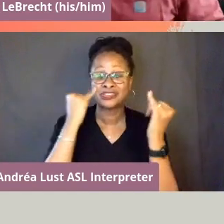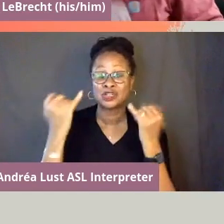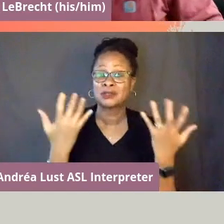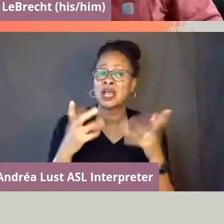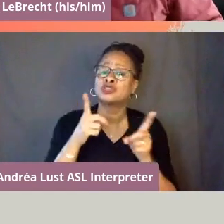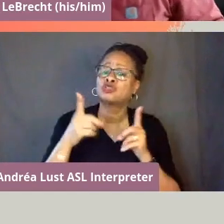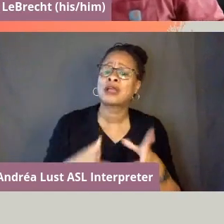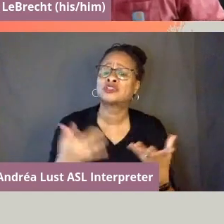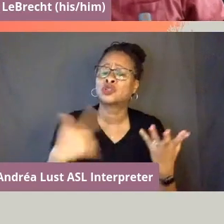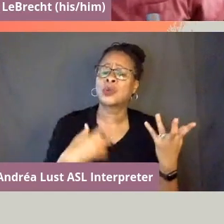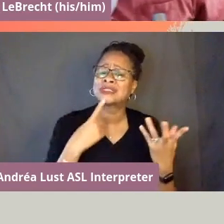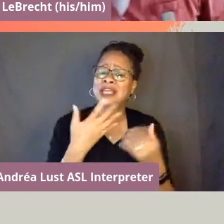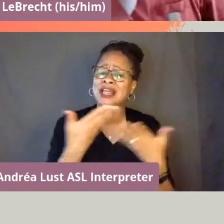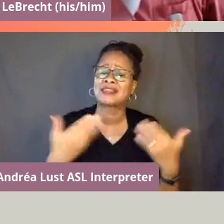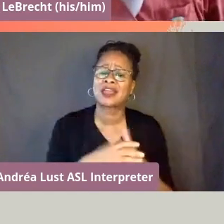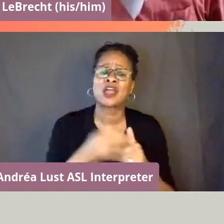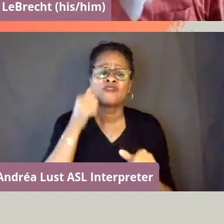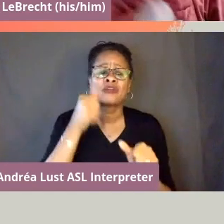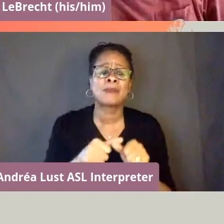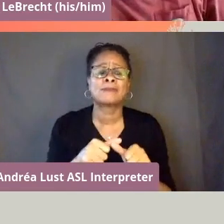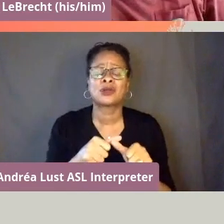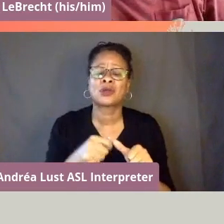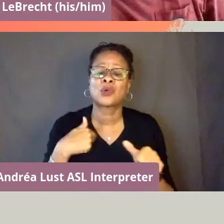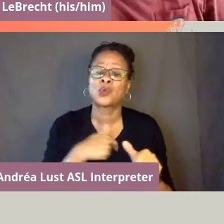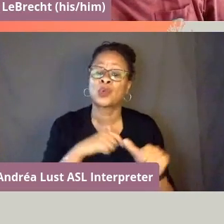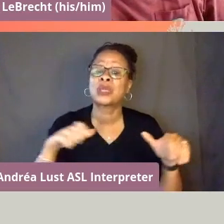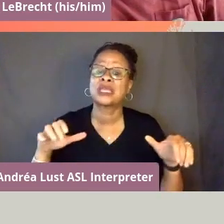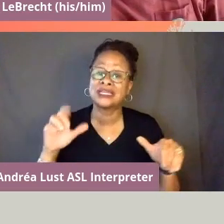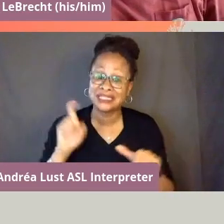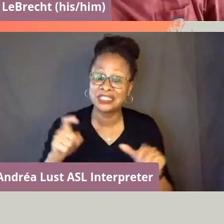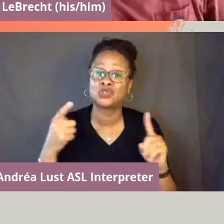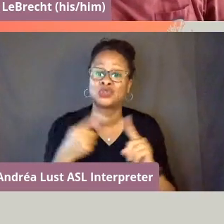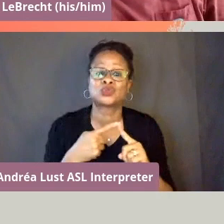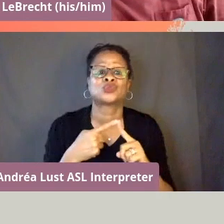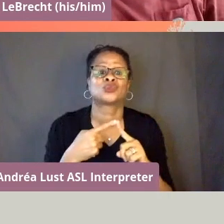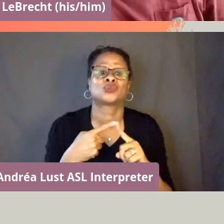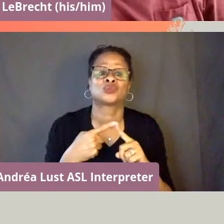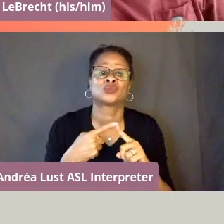while keeping in mind what we do really need to--